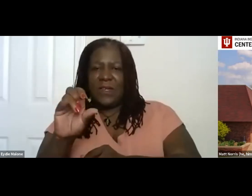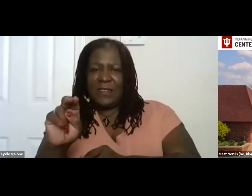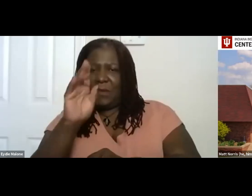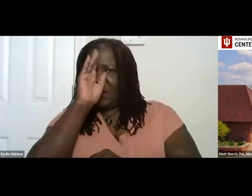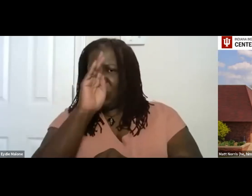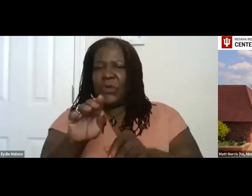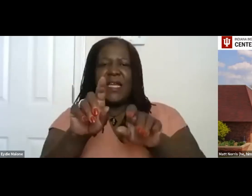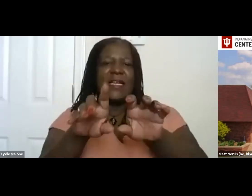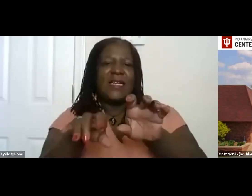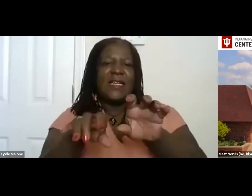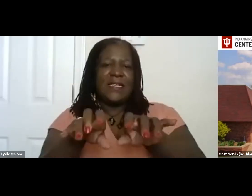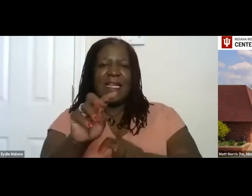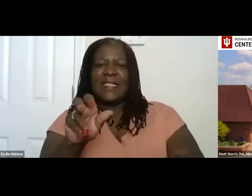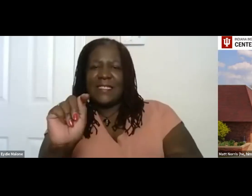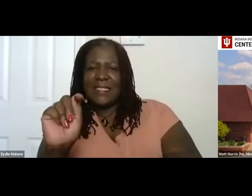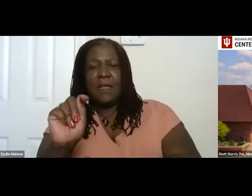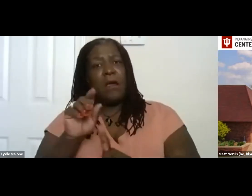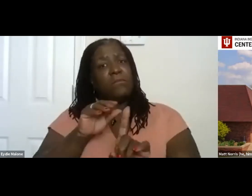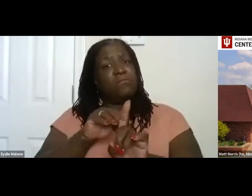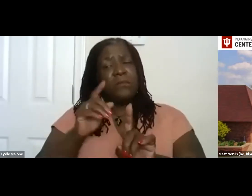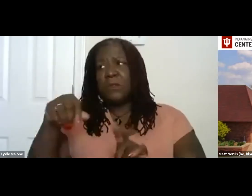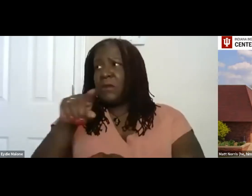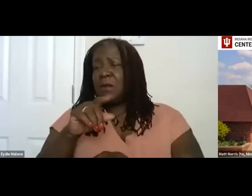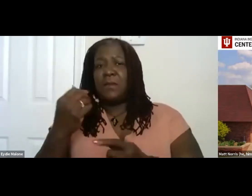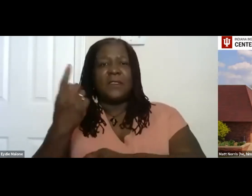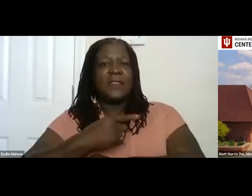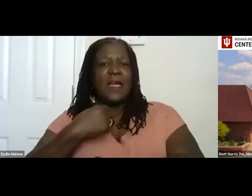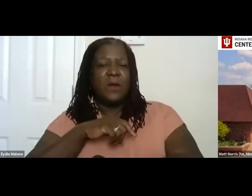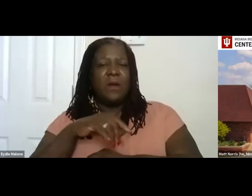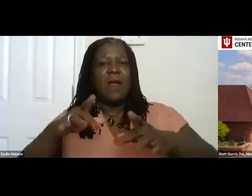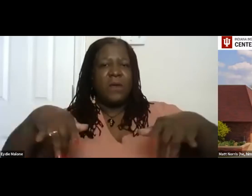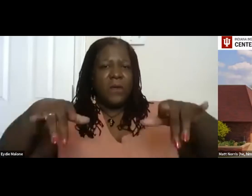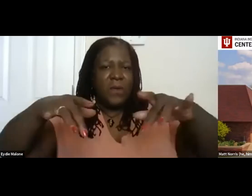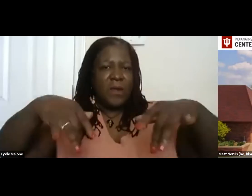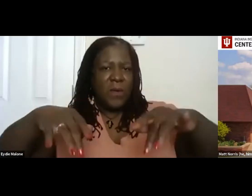I'd also like to remind people that today we are recording this webinar and we will